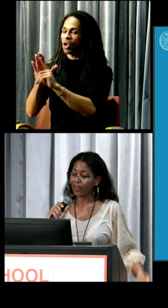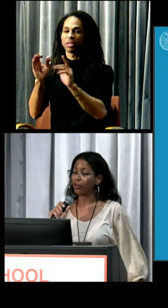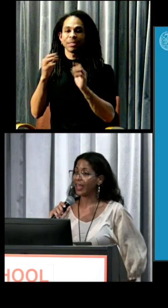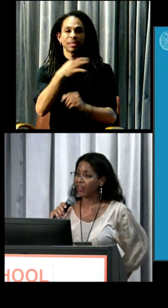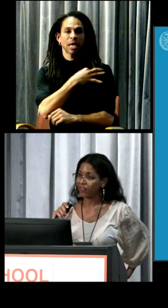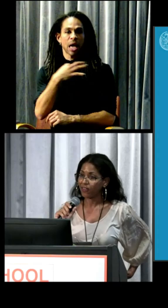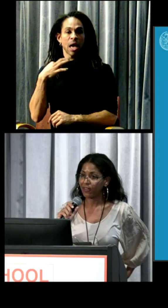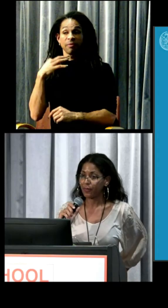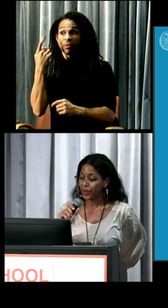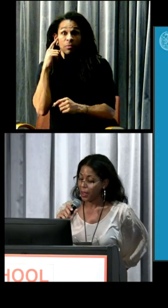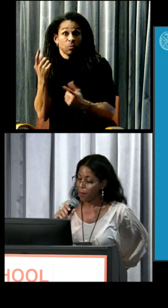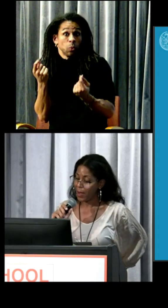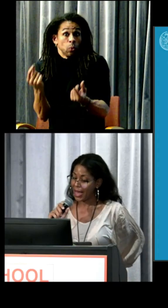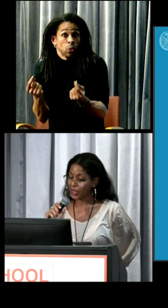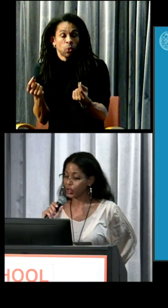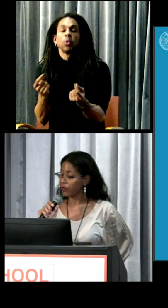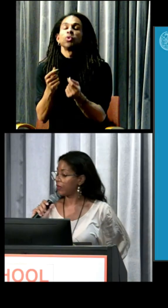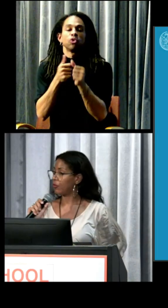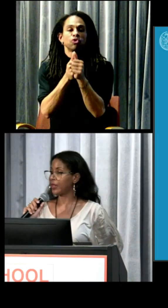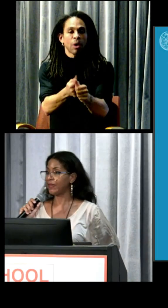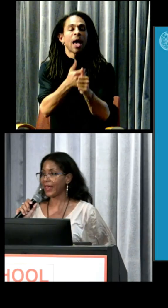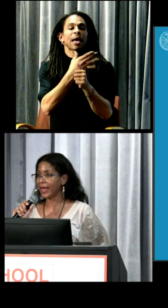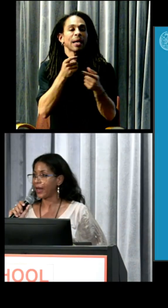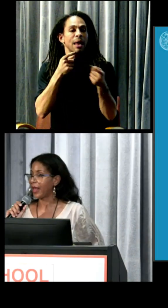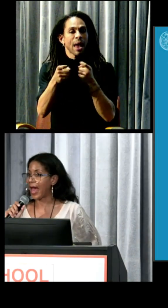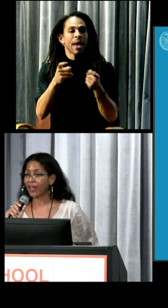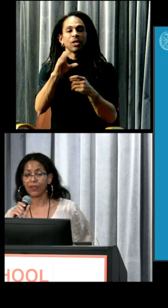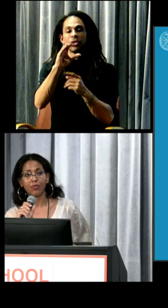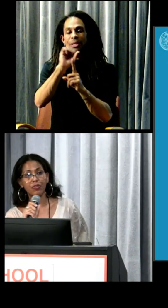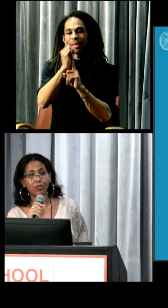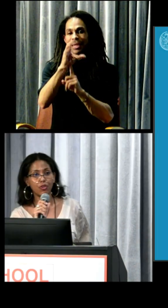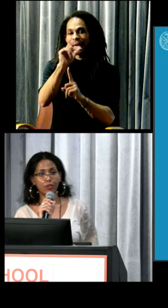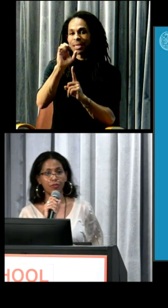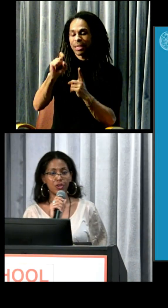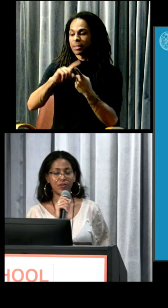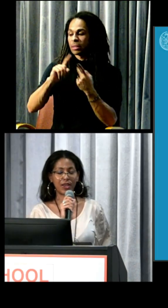process here for, you know, younger learners and their families.